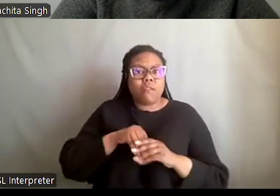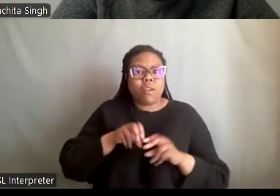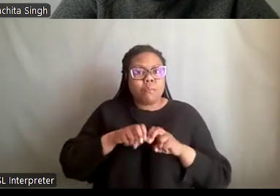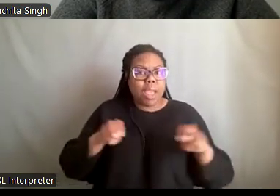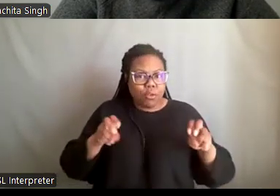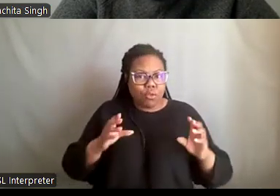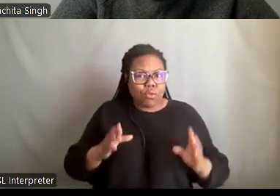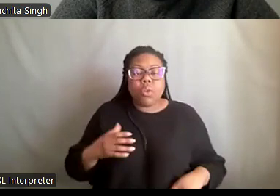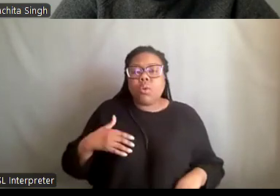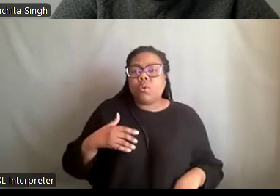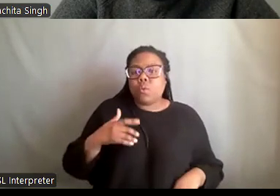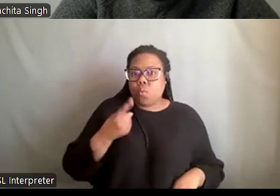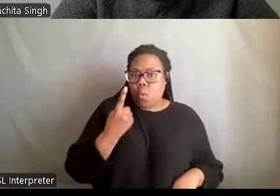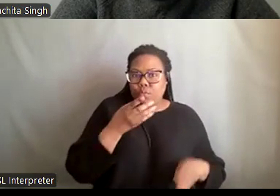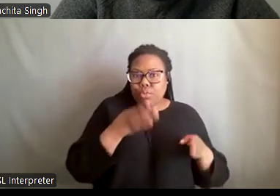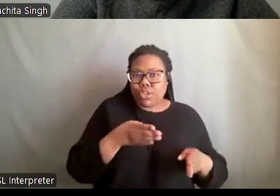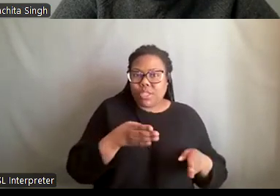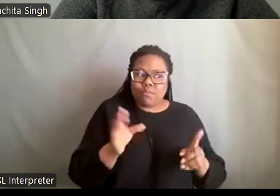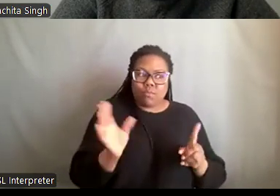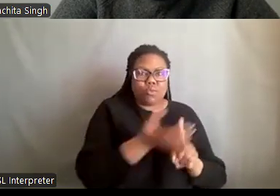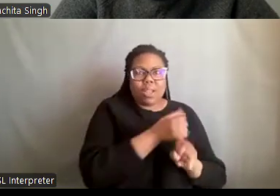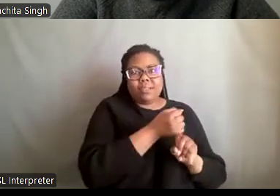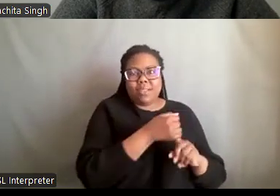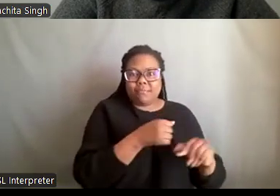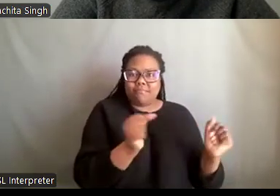folks, I did a panel with one of the folks who was arrested